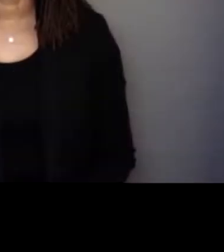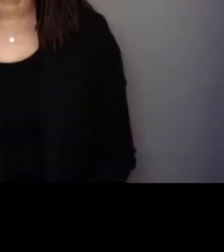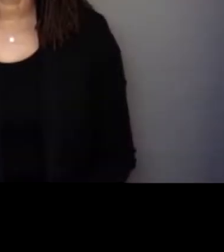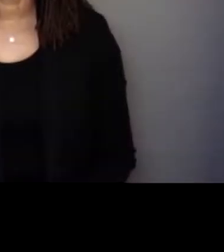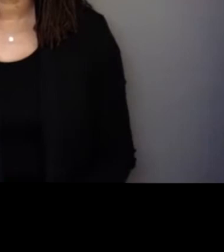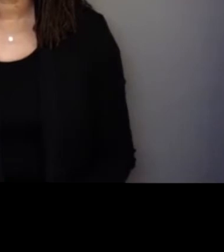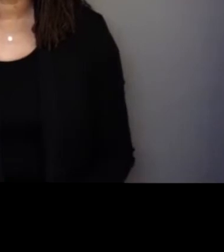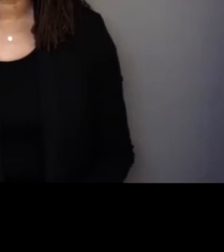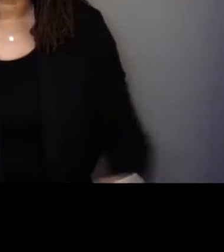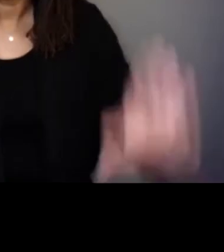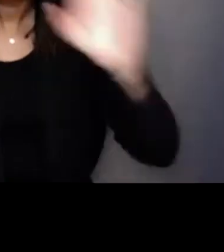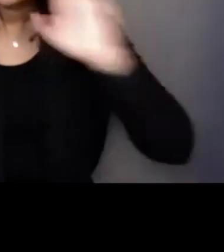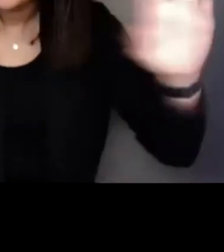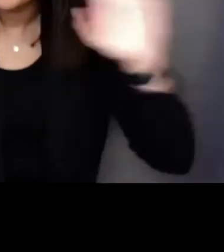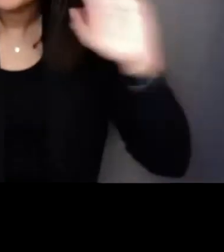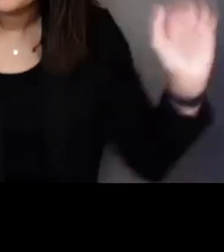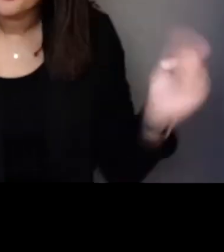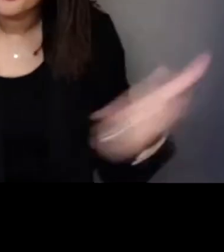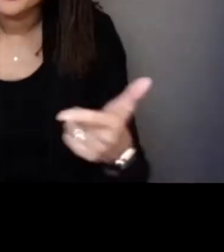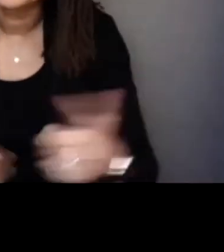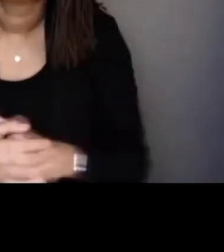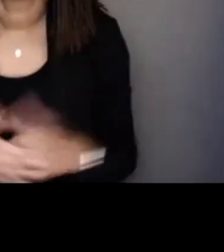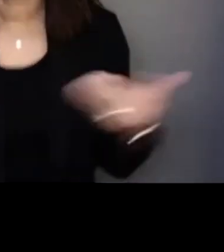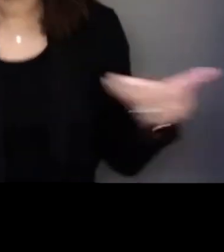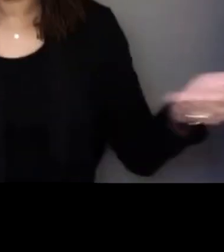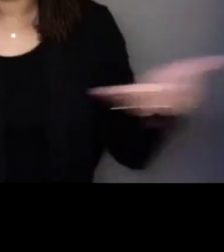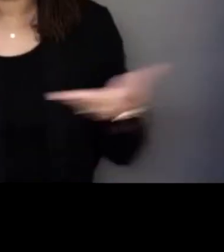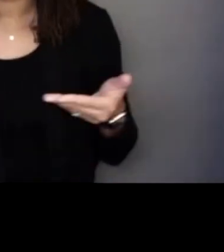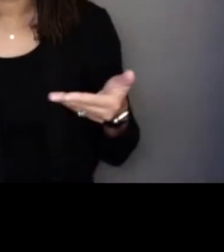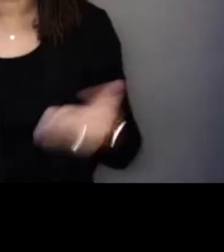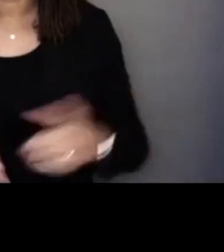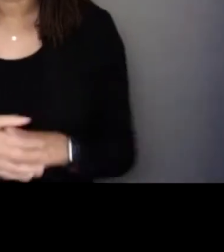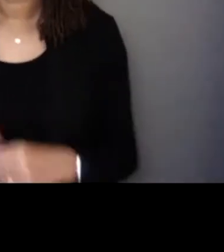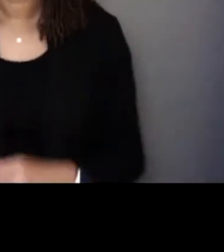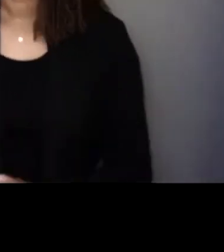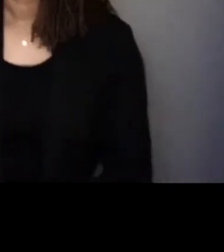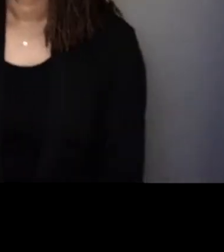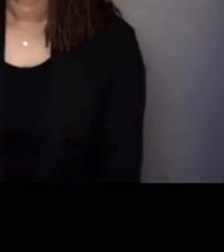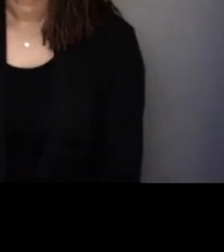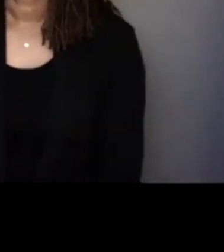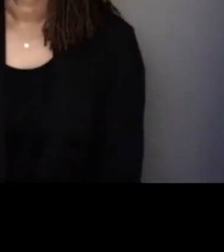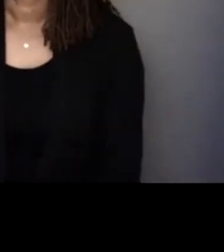Hello everyone. Welcome. My name is Cassidy Dimon.